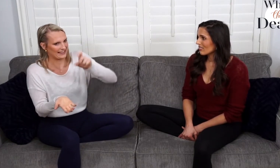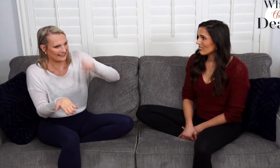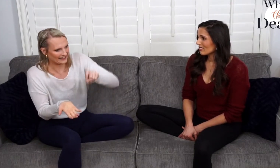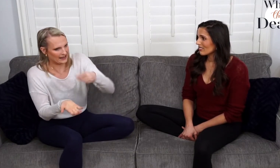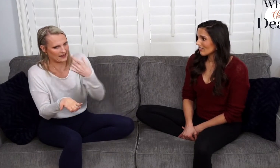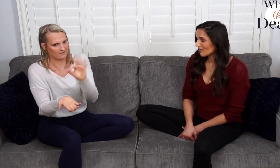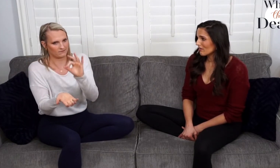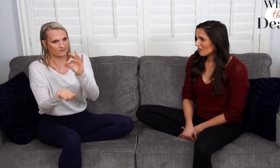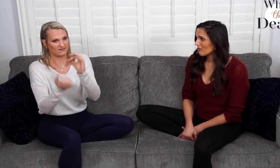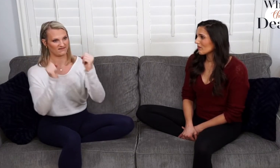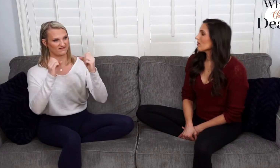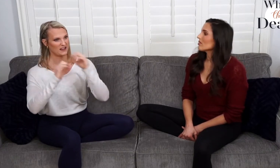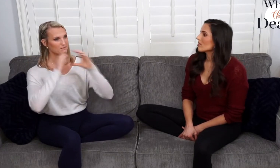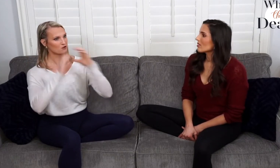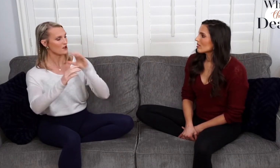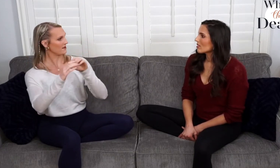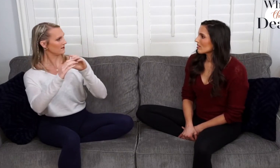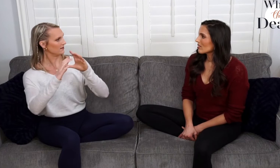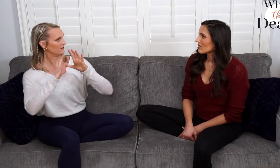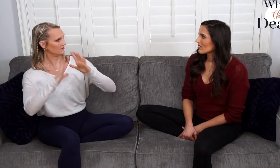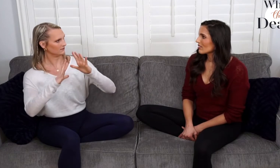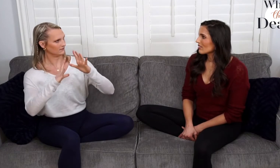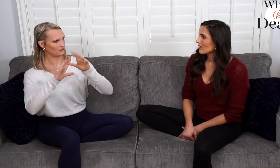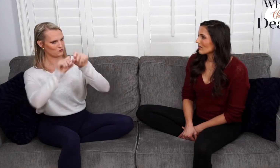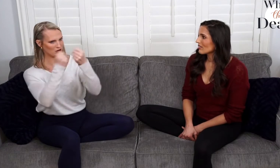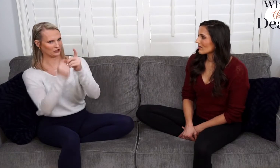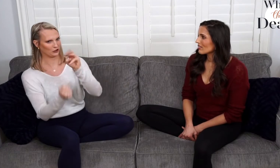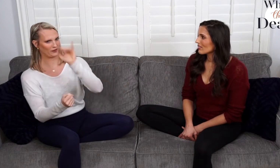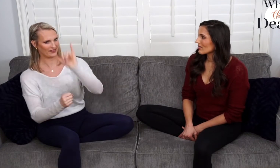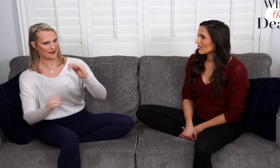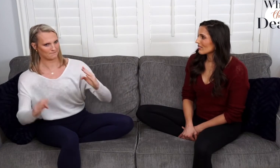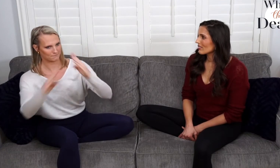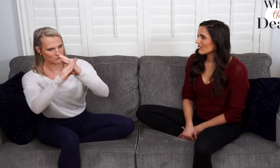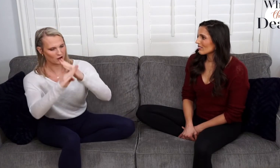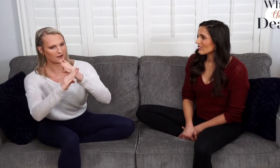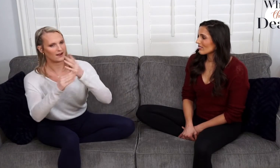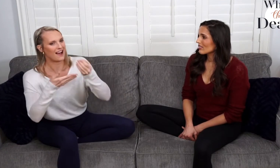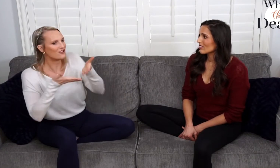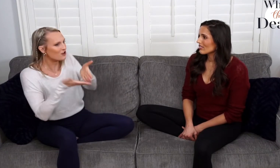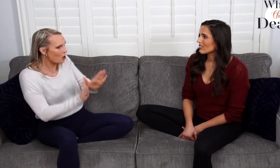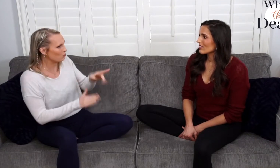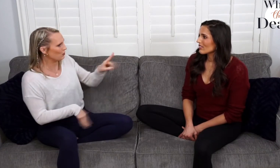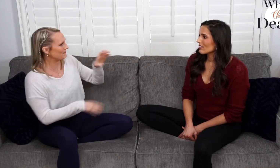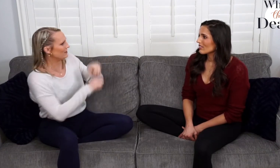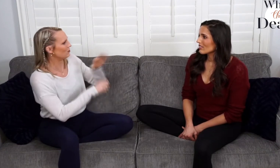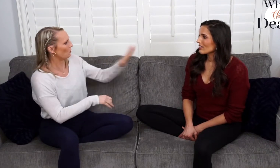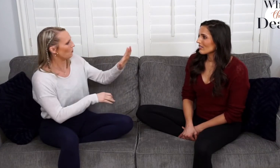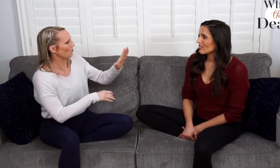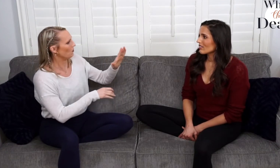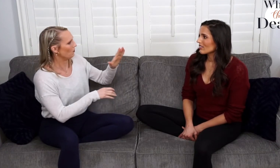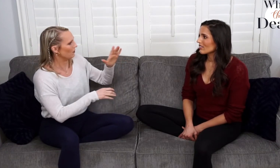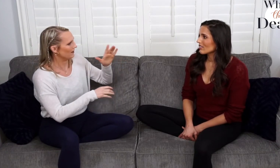and my need of Sign Language to communicate and break down those barriers and allow you to have